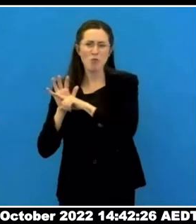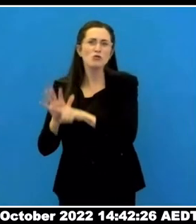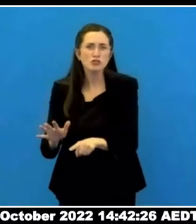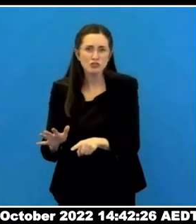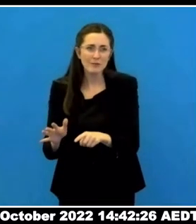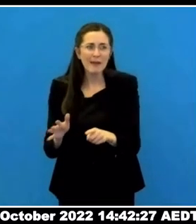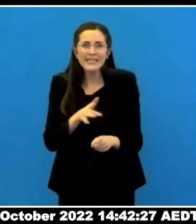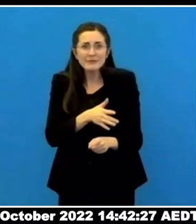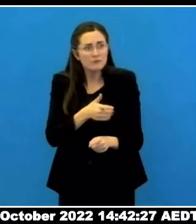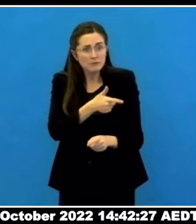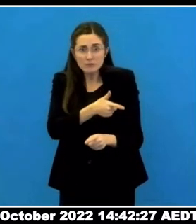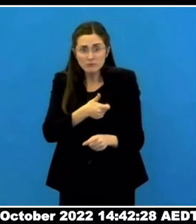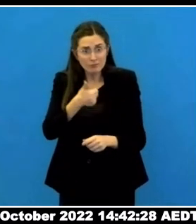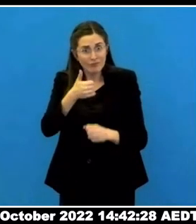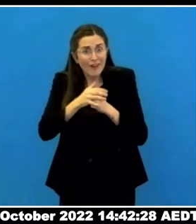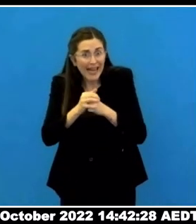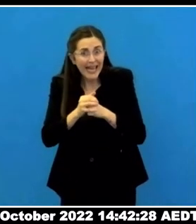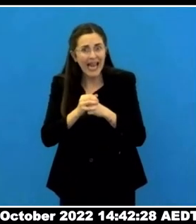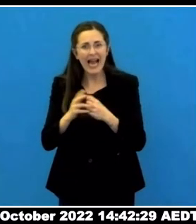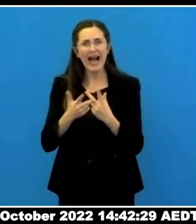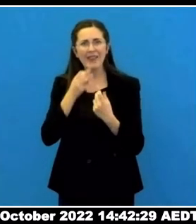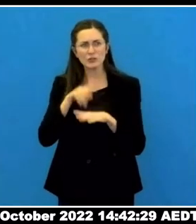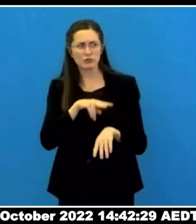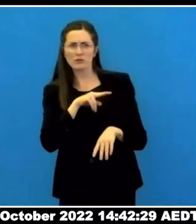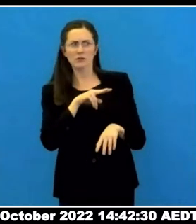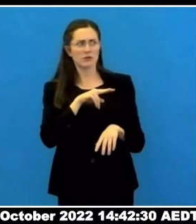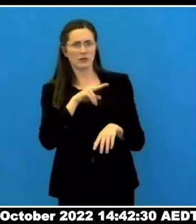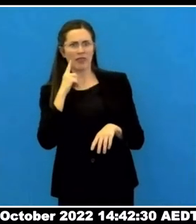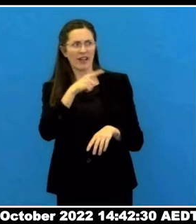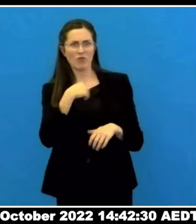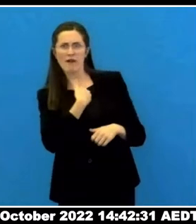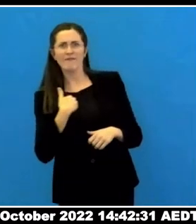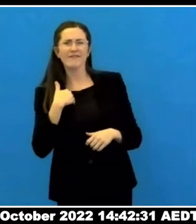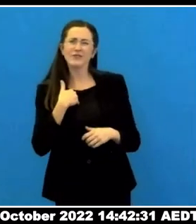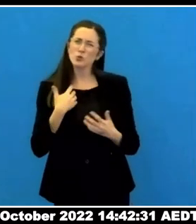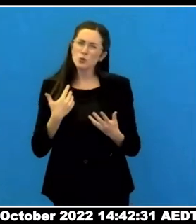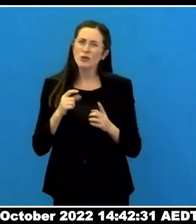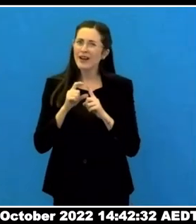She is being friendly, but the other children don't understand, so it is very hard.